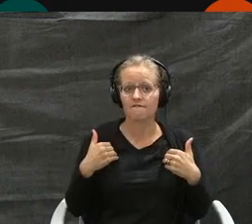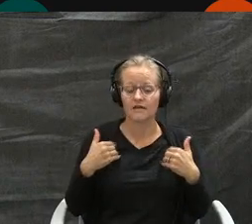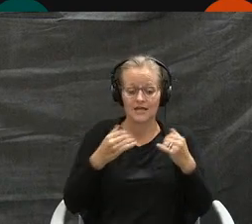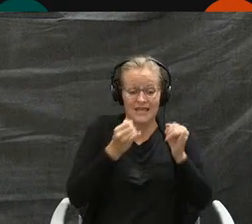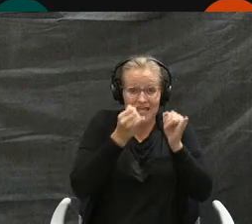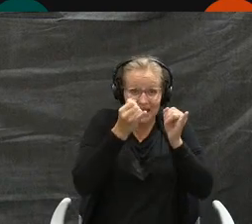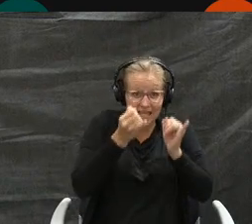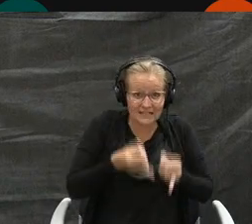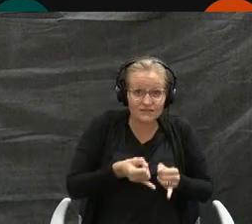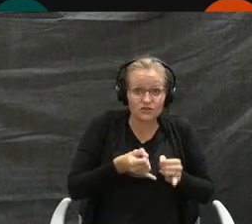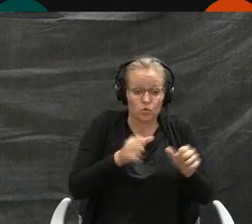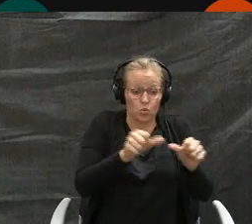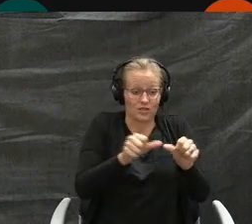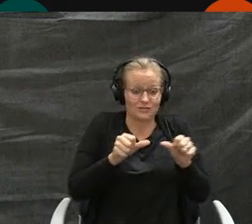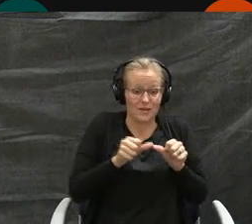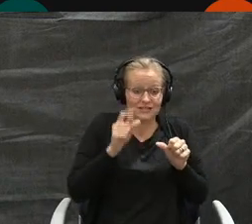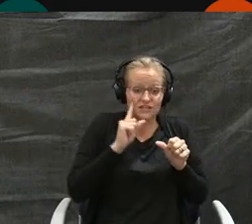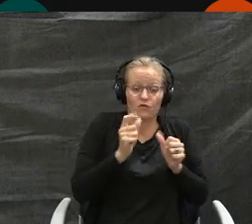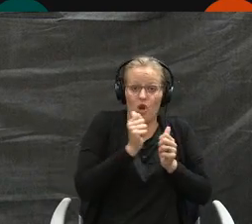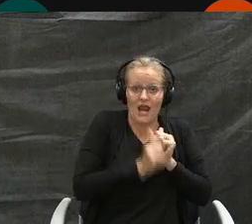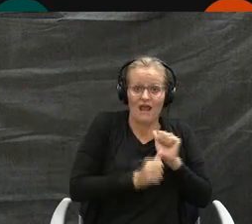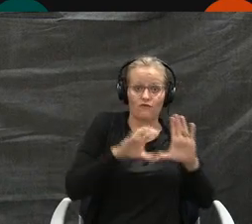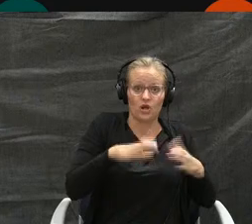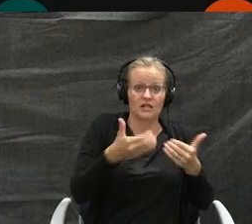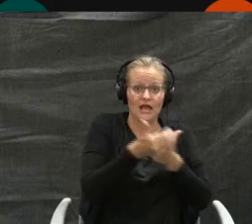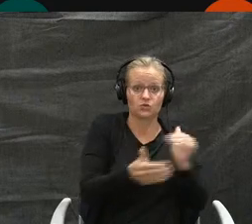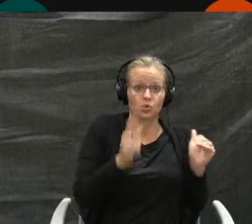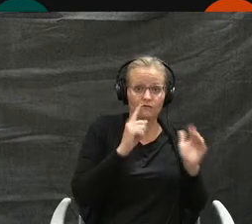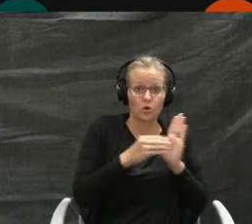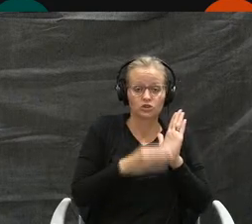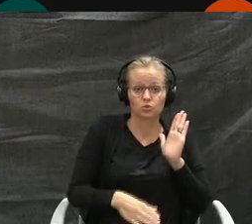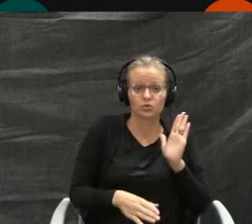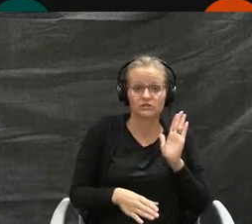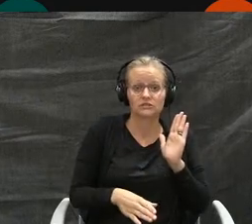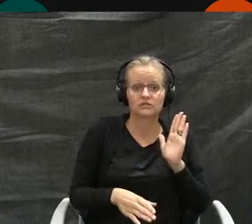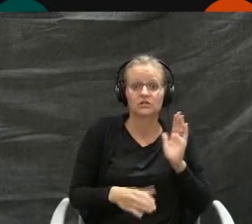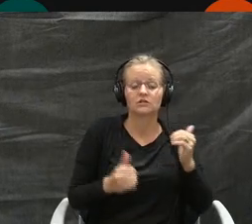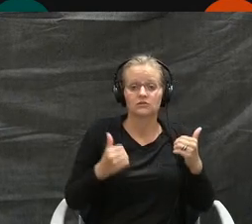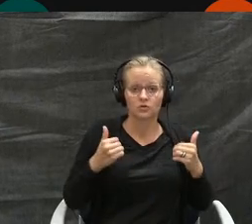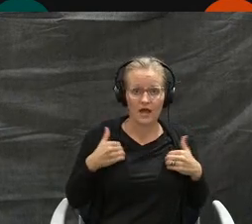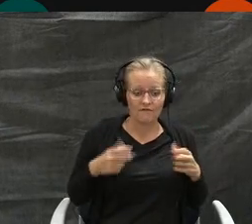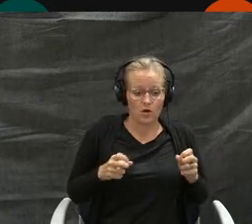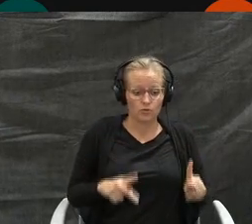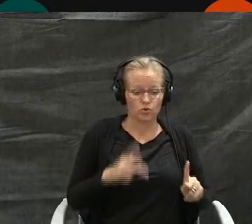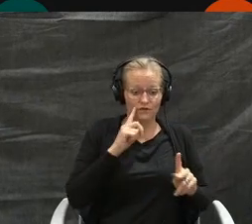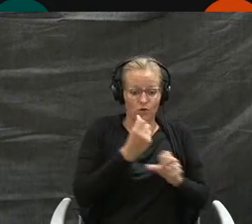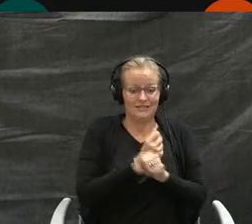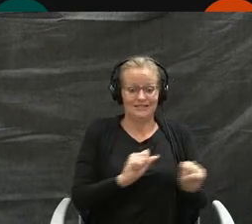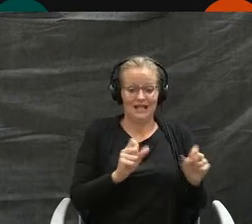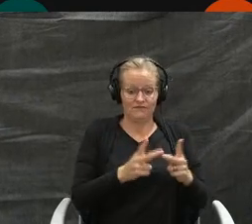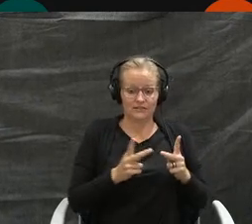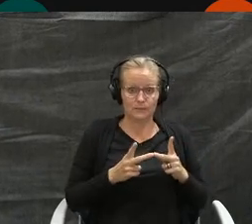every classroom for students to be able to have a safe space for them to have their own.